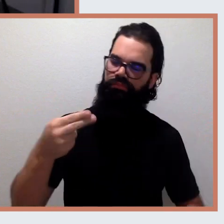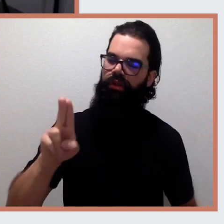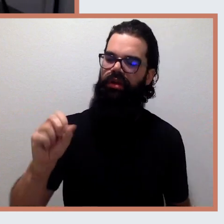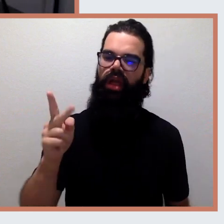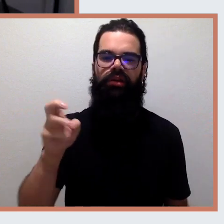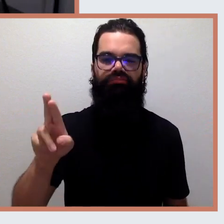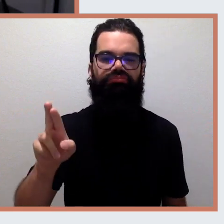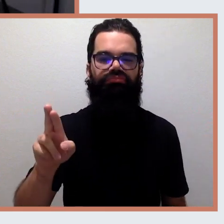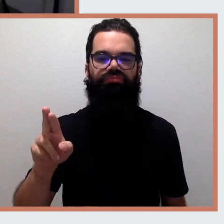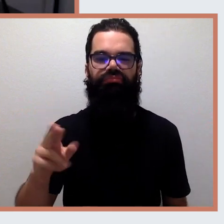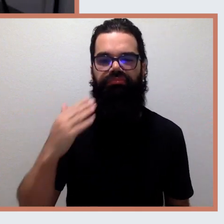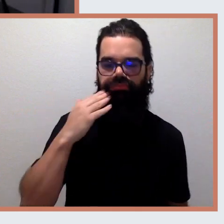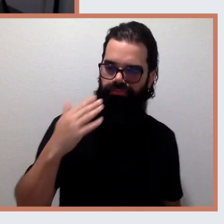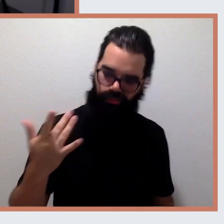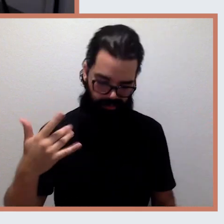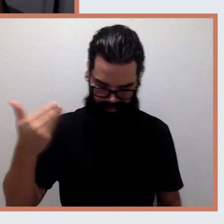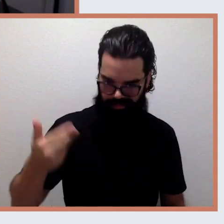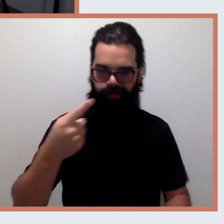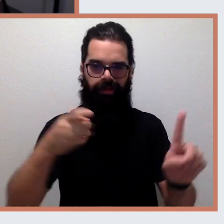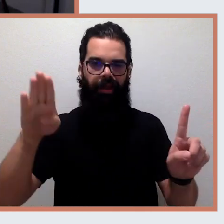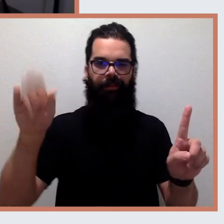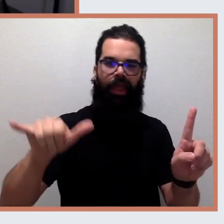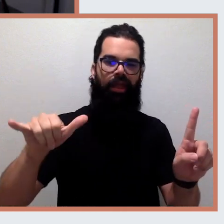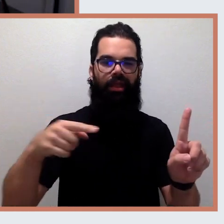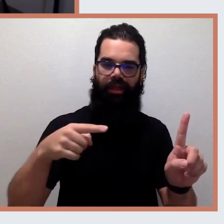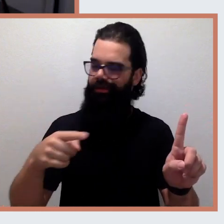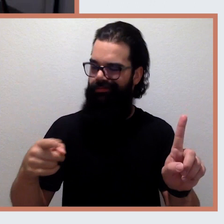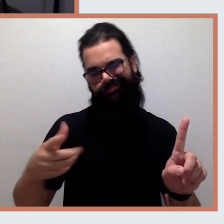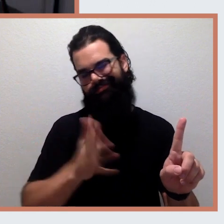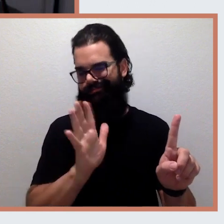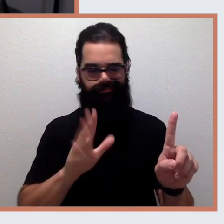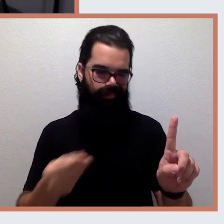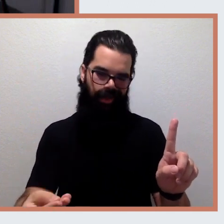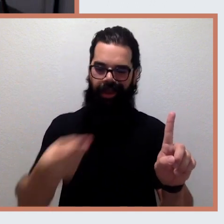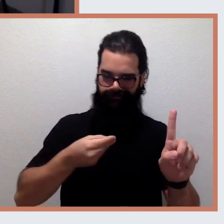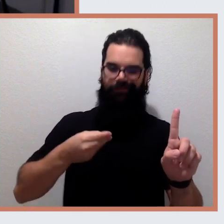I'm like, "Yeah, we'll see, you know, from the Bay, huh." And he gave me his Husker shirt.